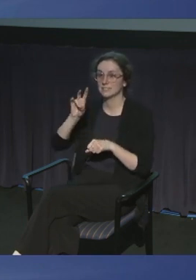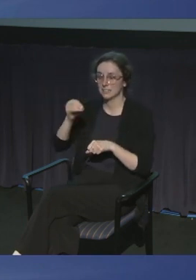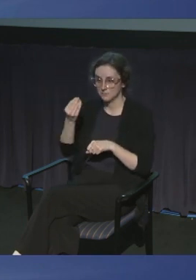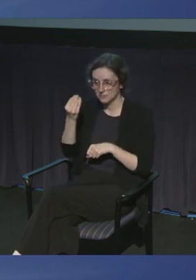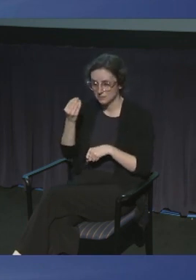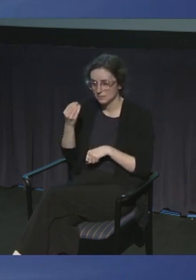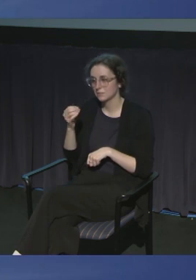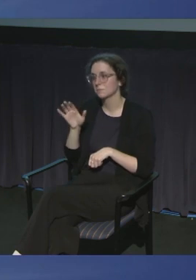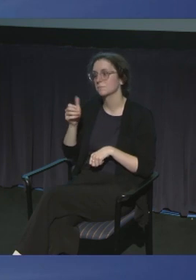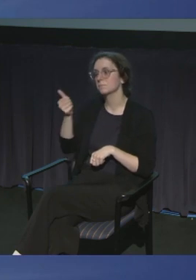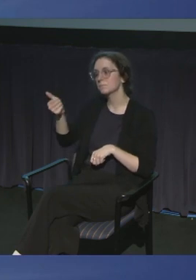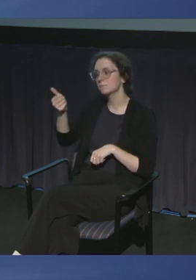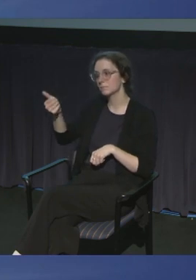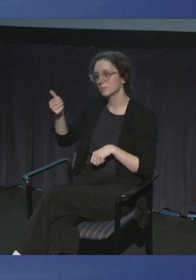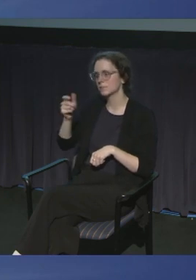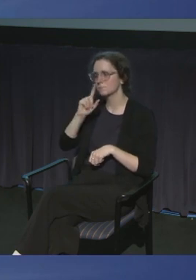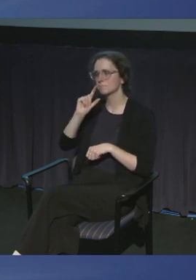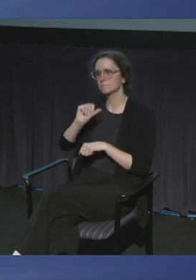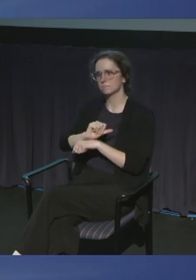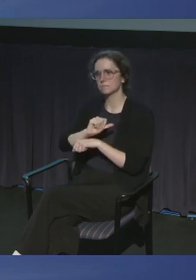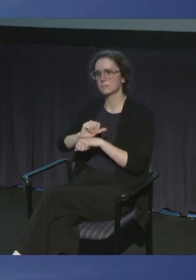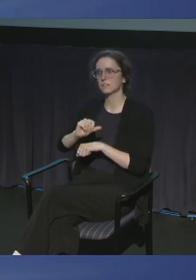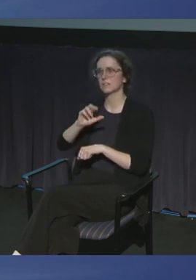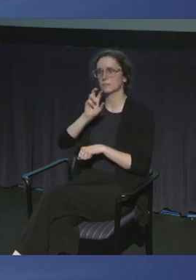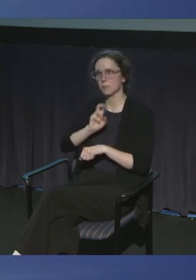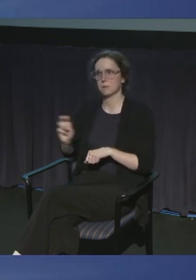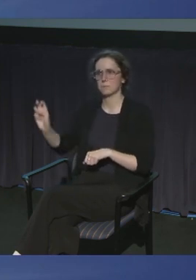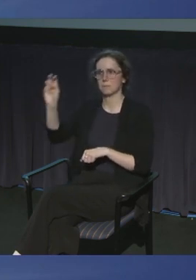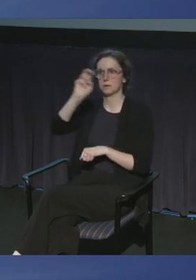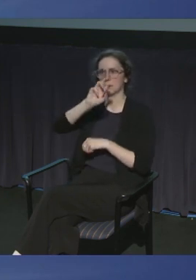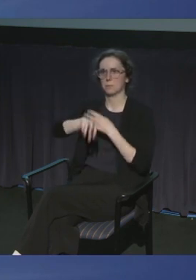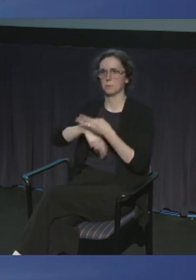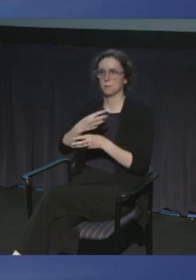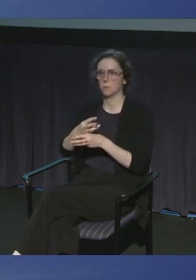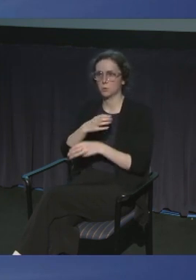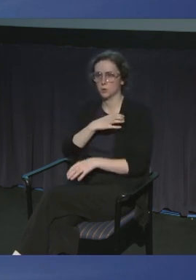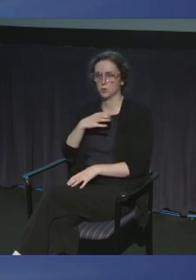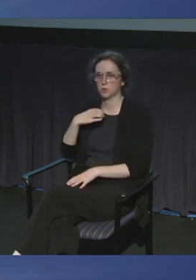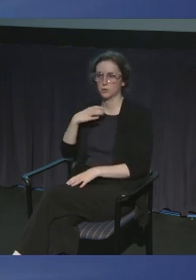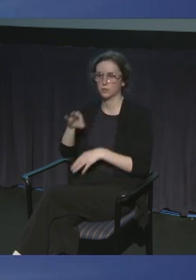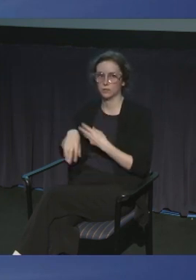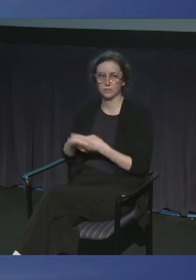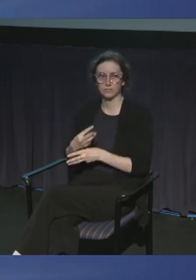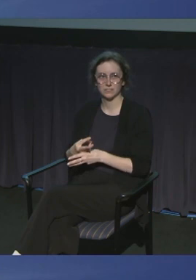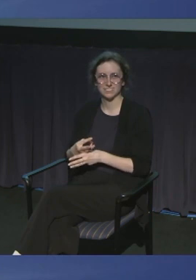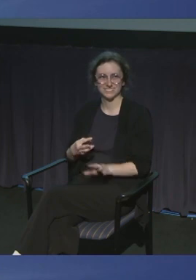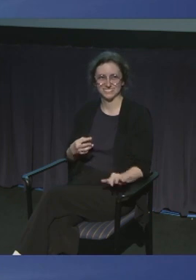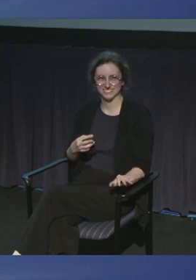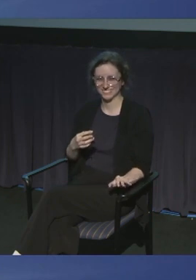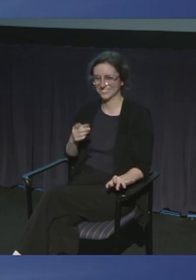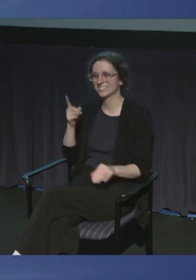CHILD AND LYBIA. CAME TO THE